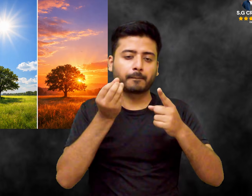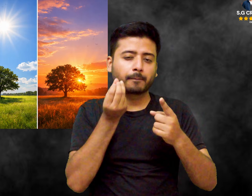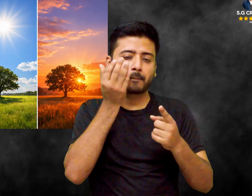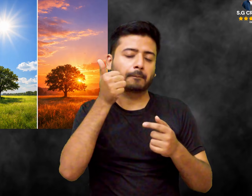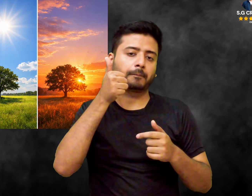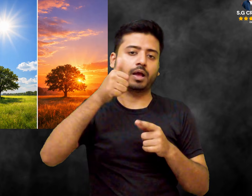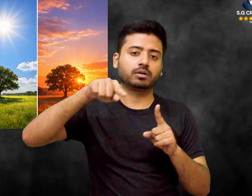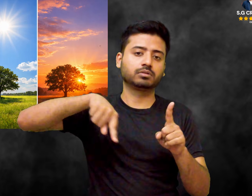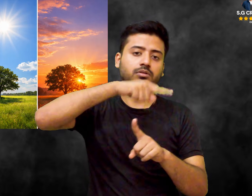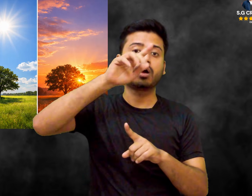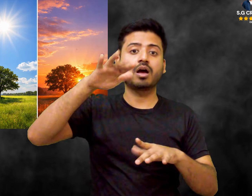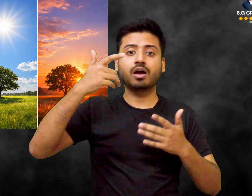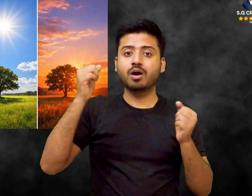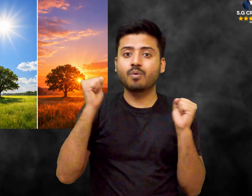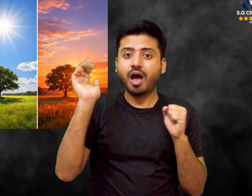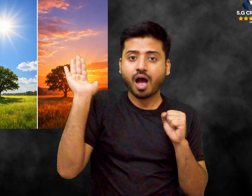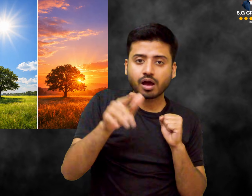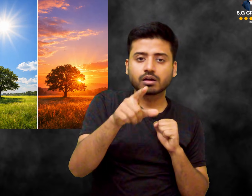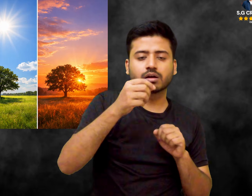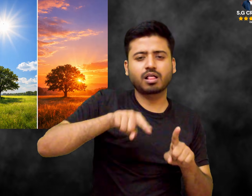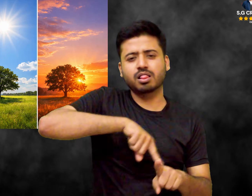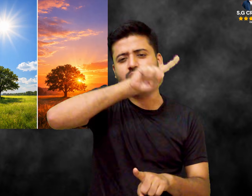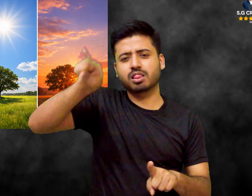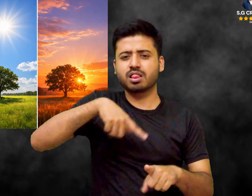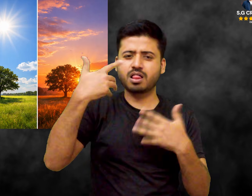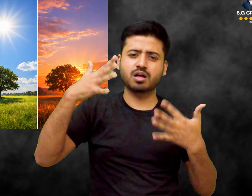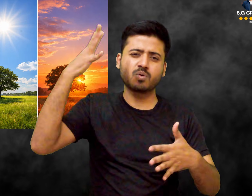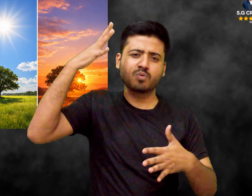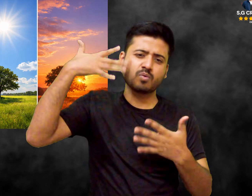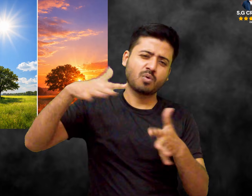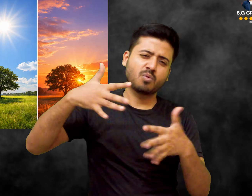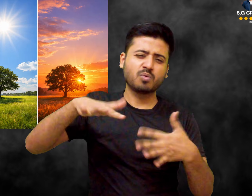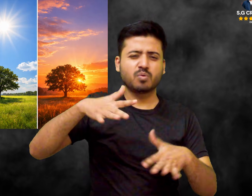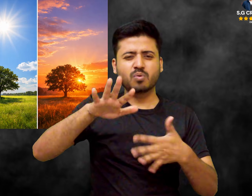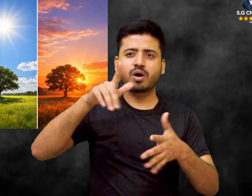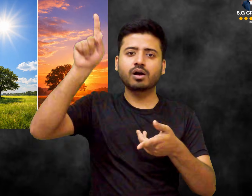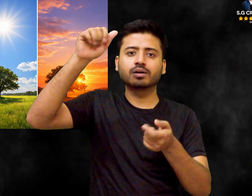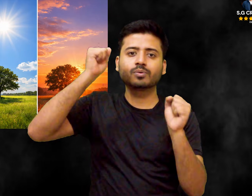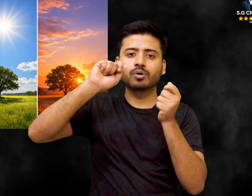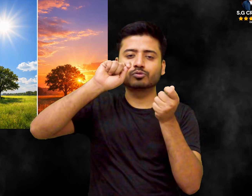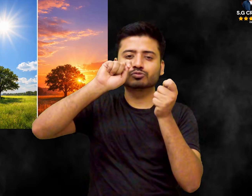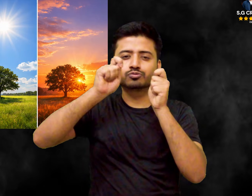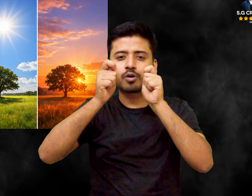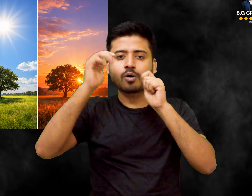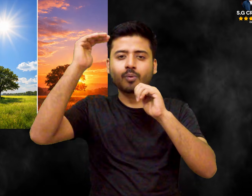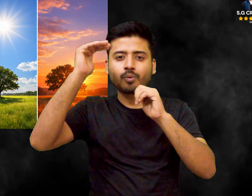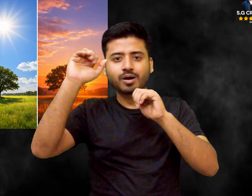fractures, neurological and heart risks. Extremely low levels are linked to seizures, heart damage,